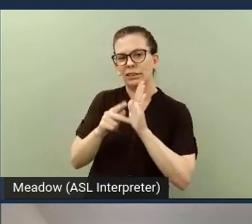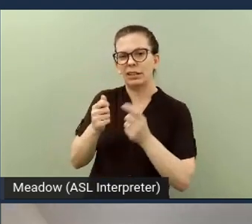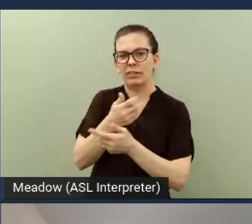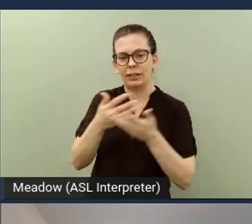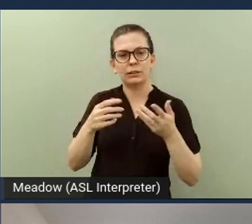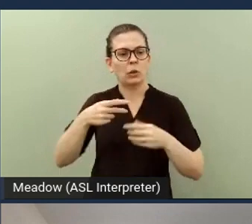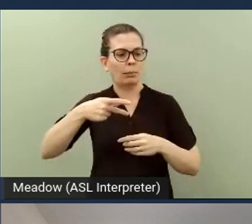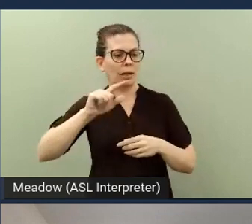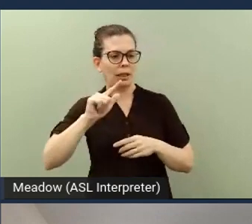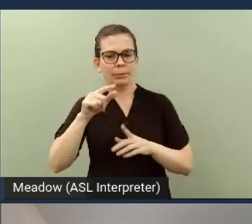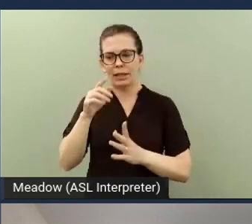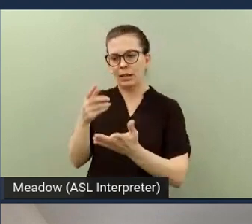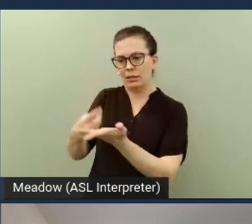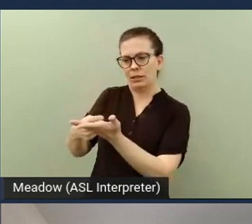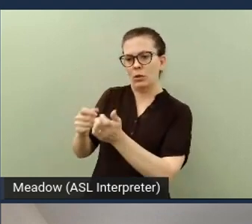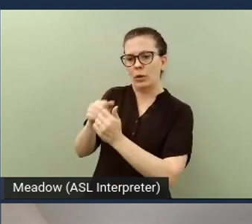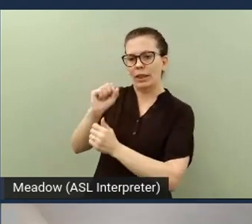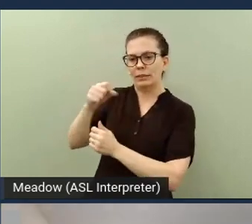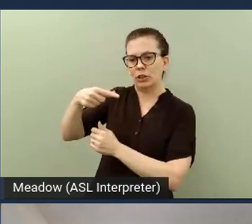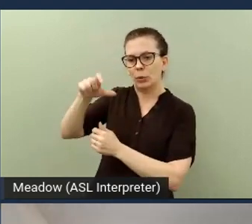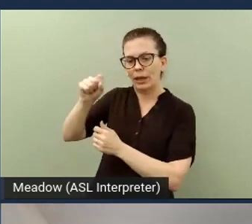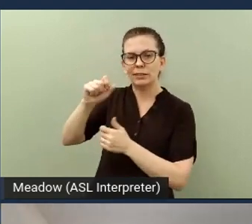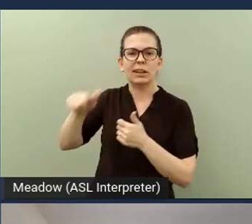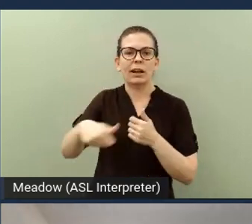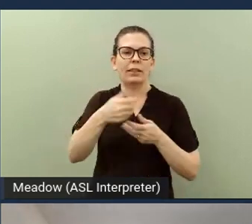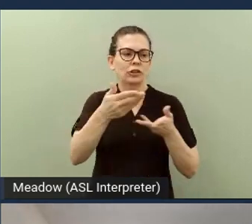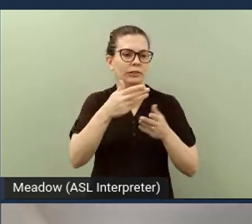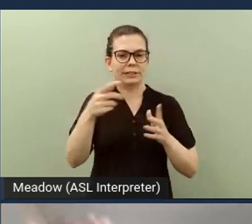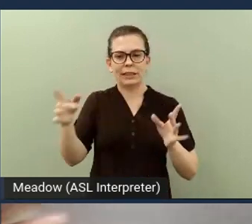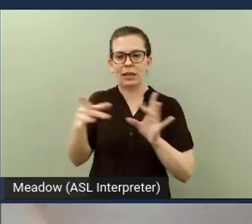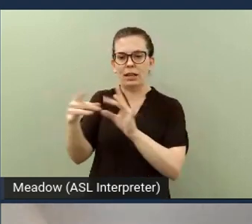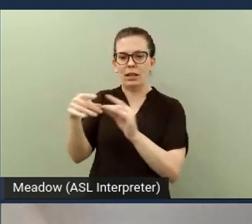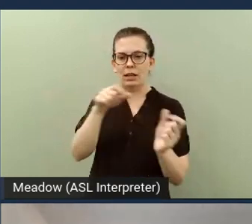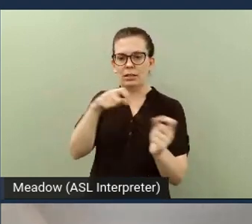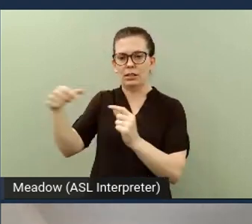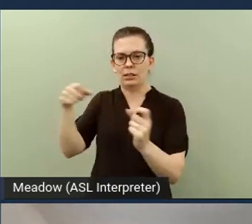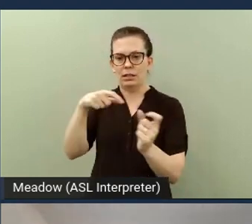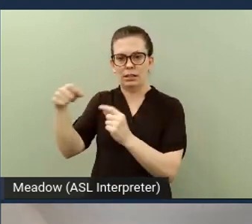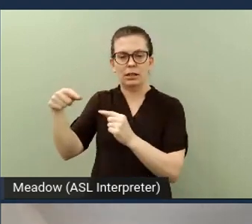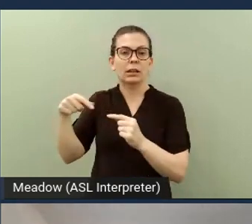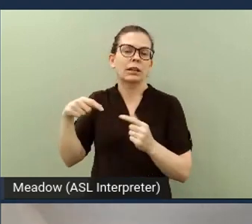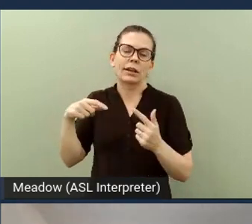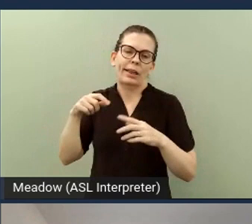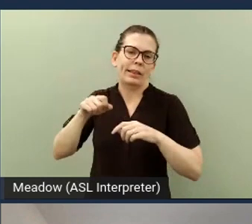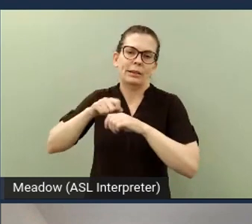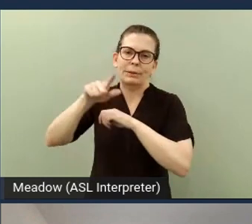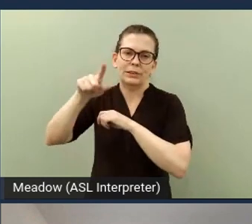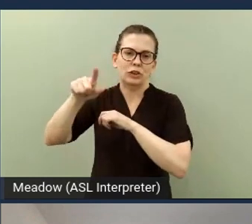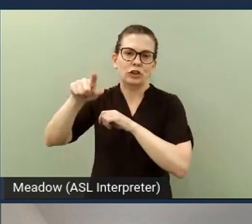to SQS and then each of the other services can talk to each other, and then send messages back to the pipeline.